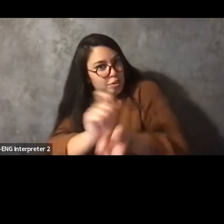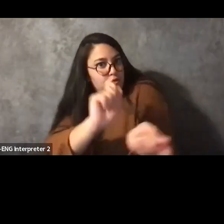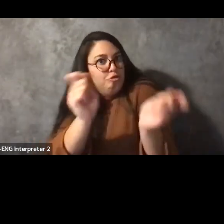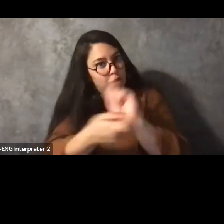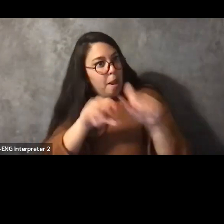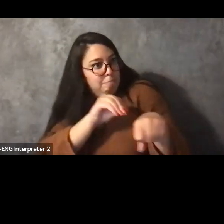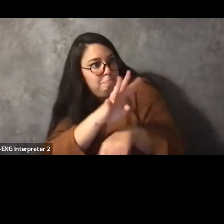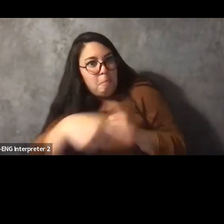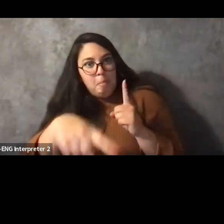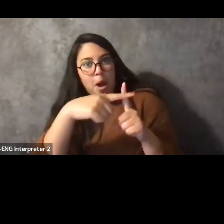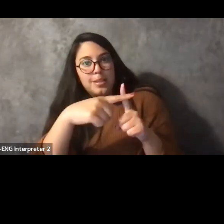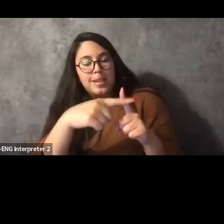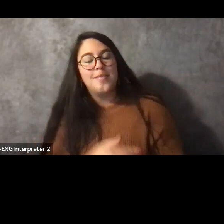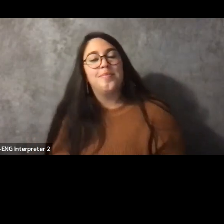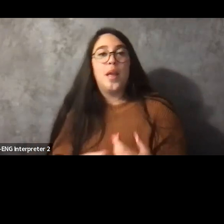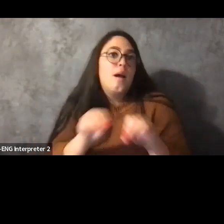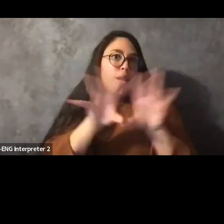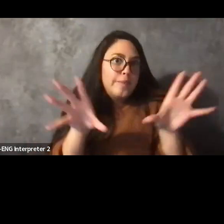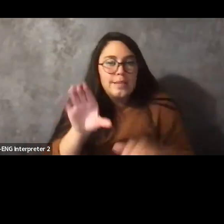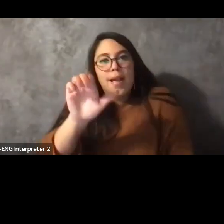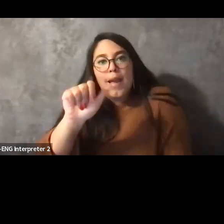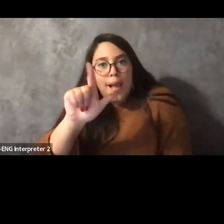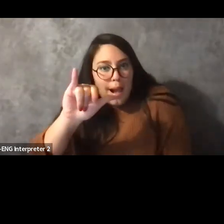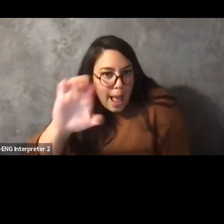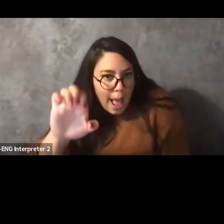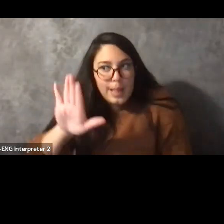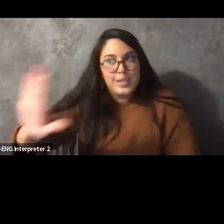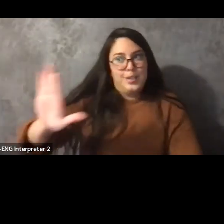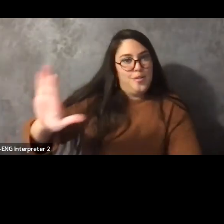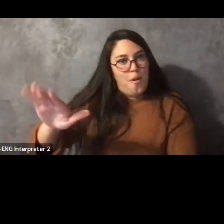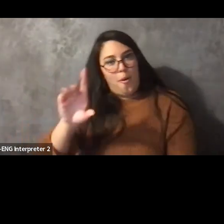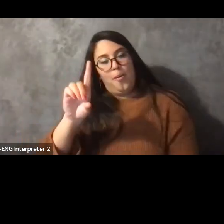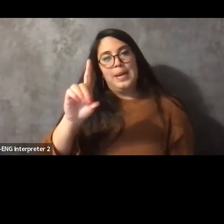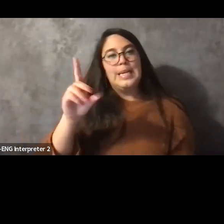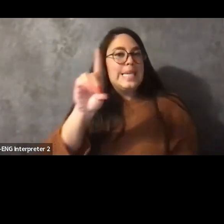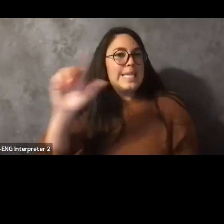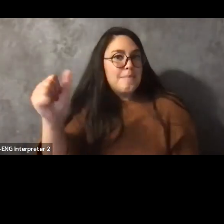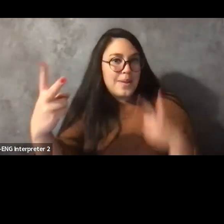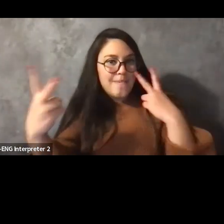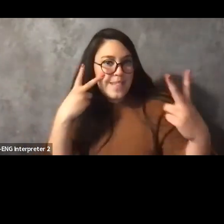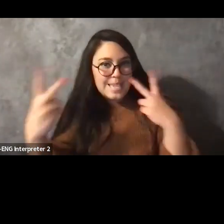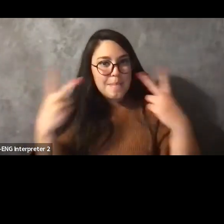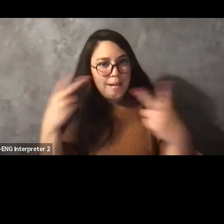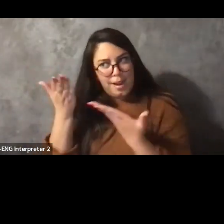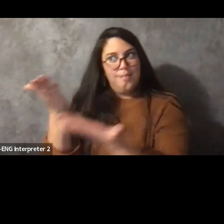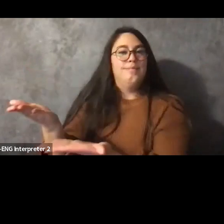Alice's platform, disability visibility and this book allowed so much of that to happen.